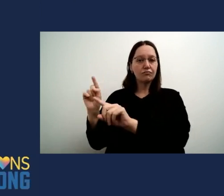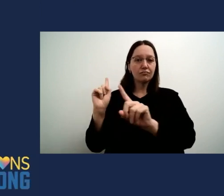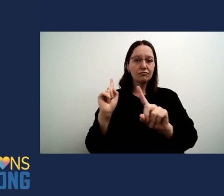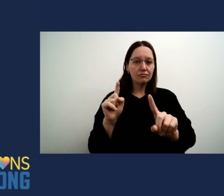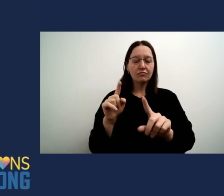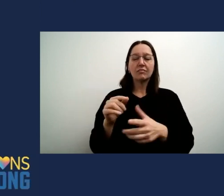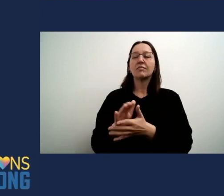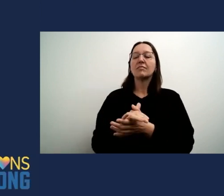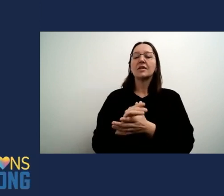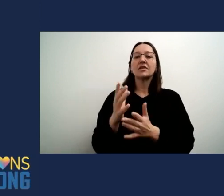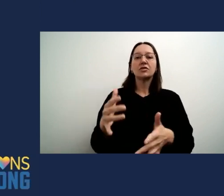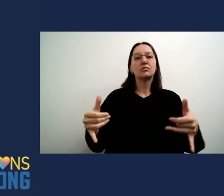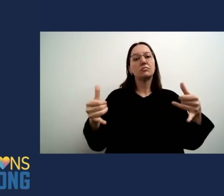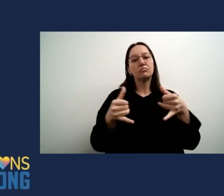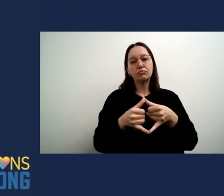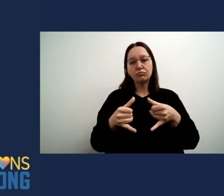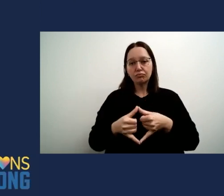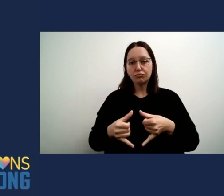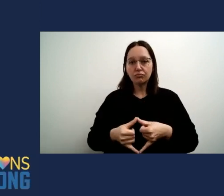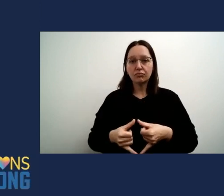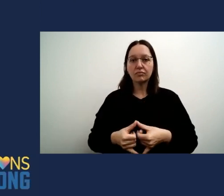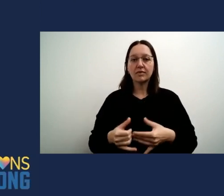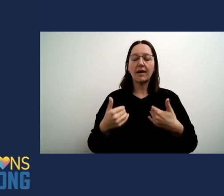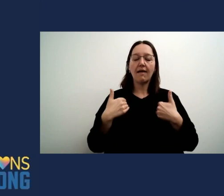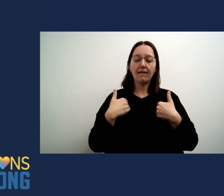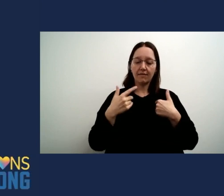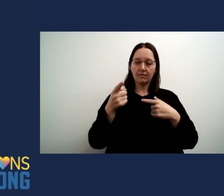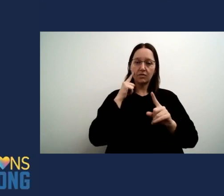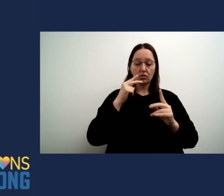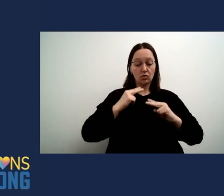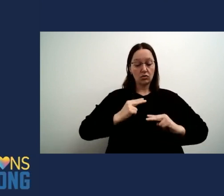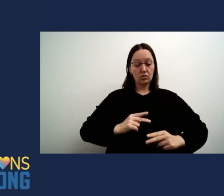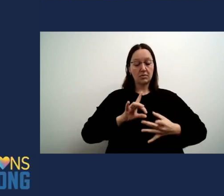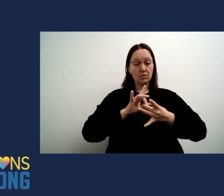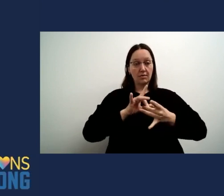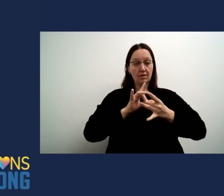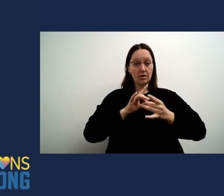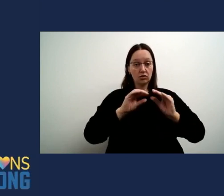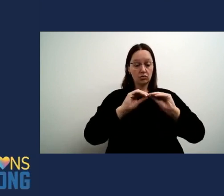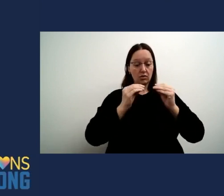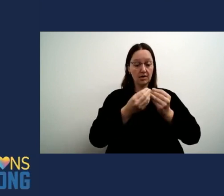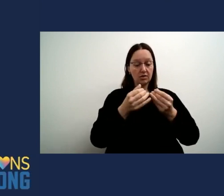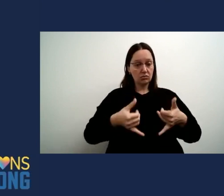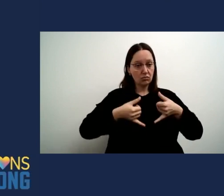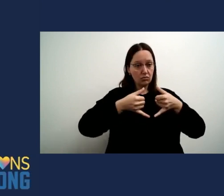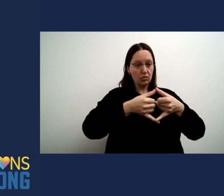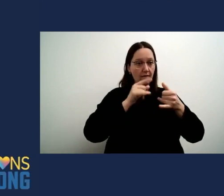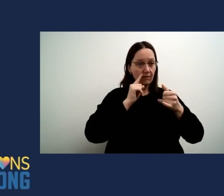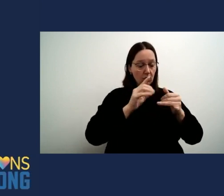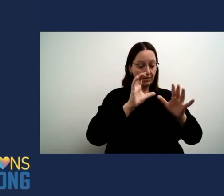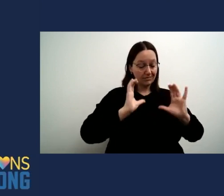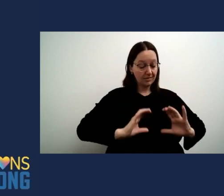trito know belongs at UC San Diego. And you all belong at UC San Diego. So let me just finish